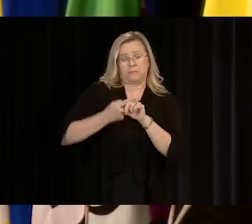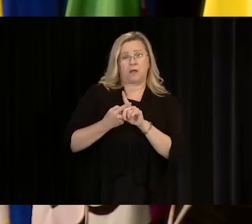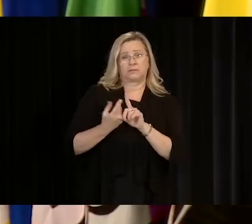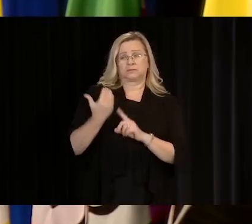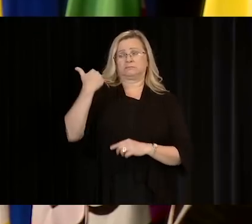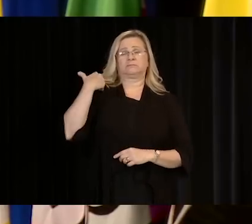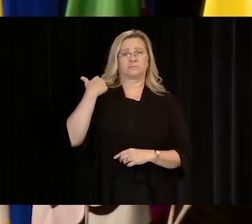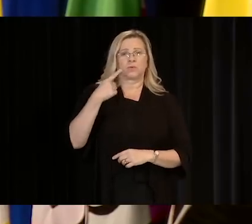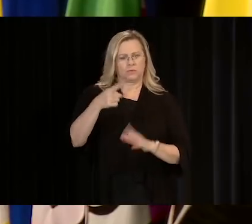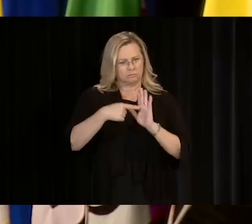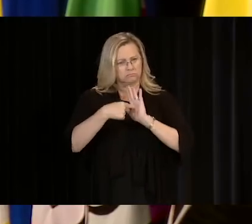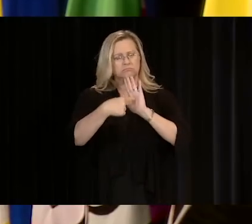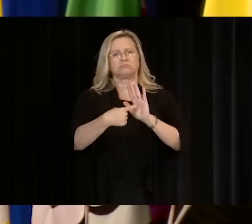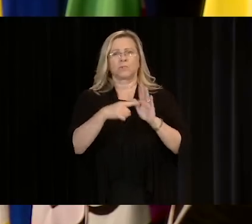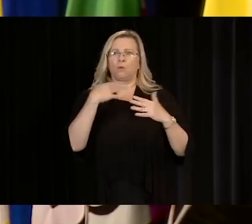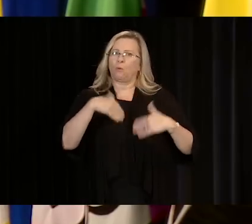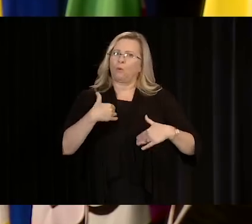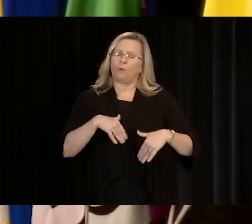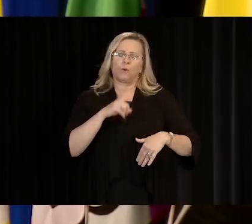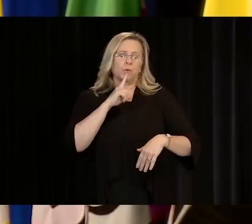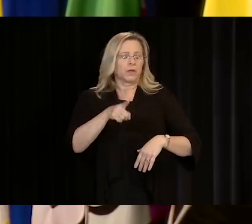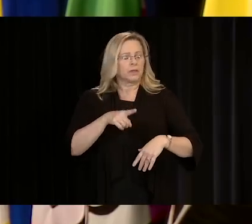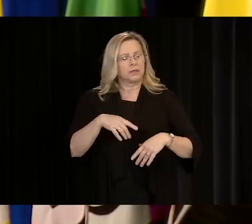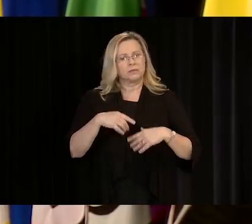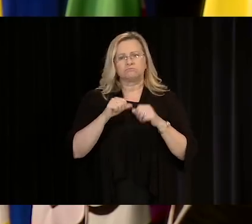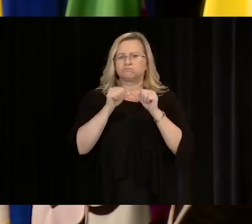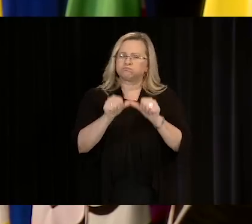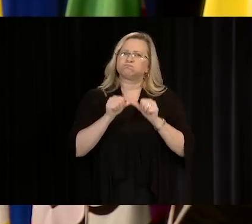YOU FINISHED YOUR FINAL CLASSES WHILE CARING FOR FAMILY MEMBERS,